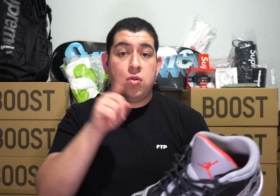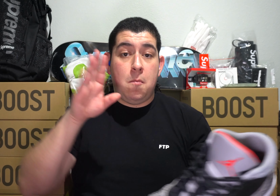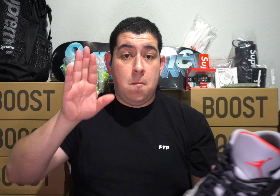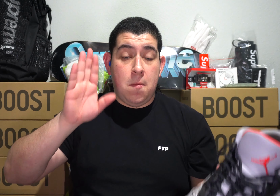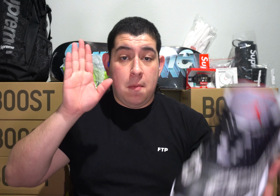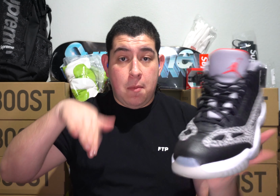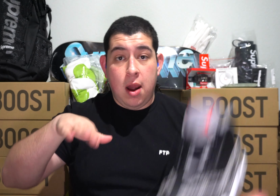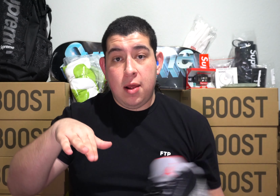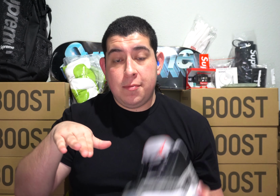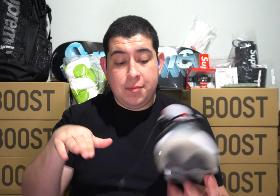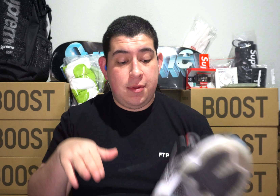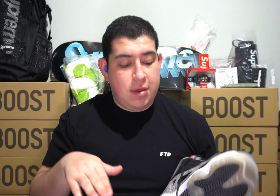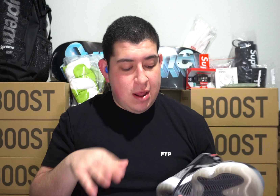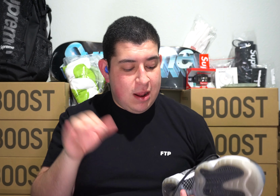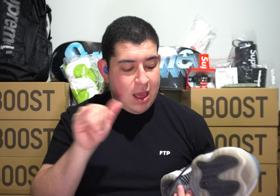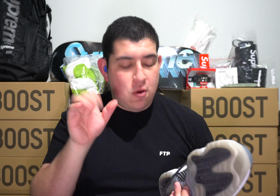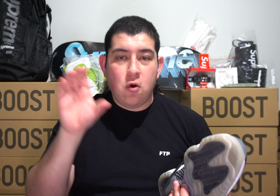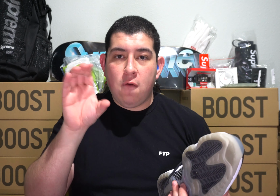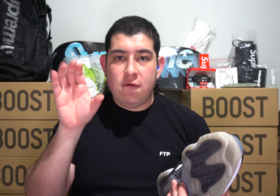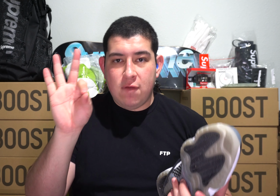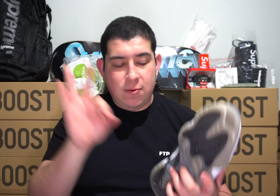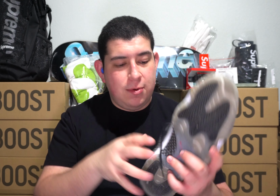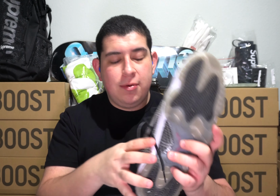Also I like the carbon fiber on its bottom.